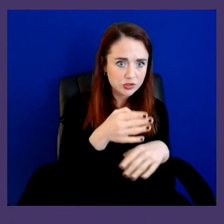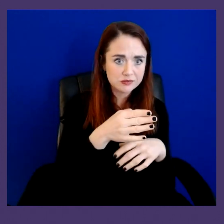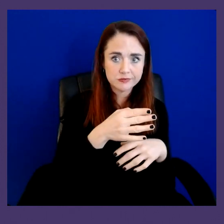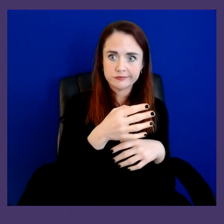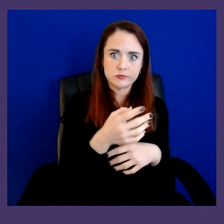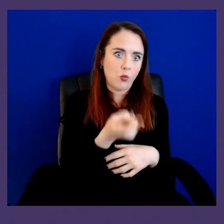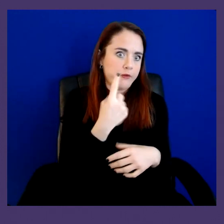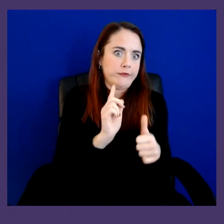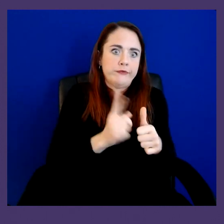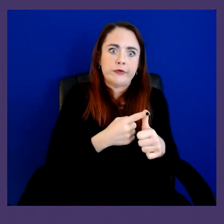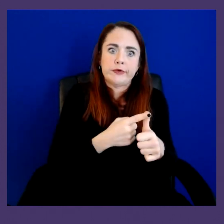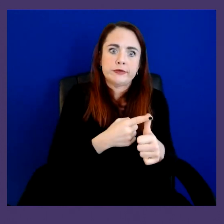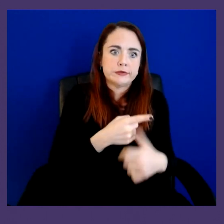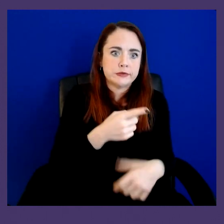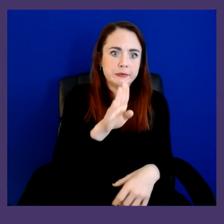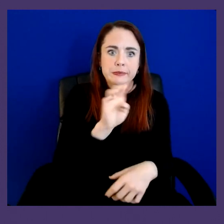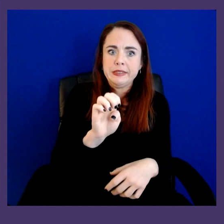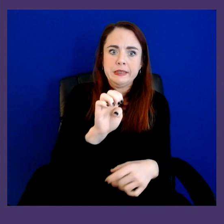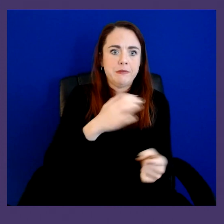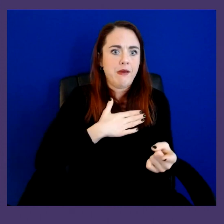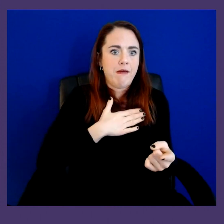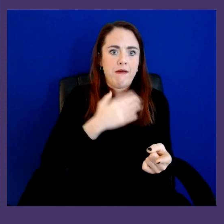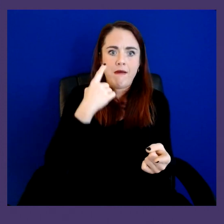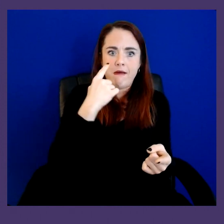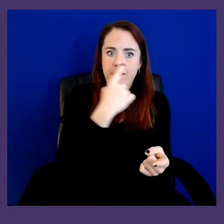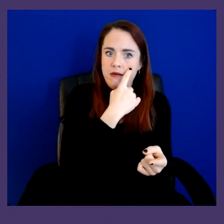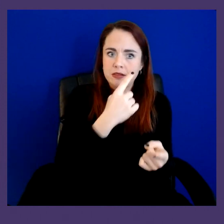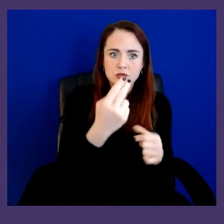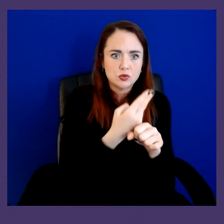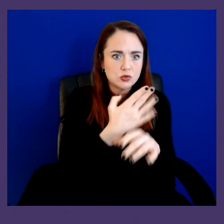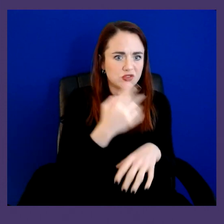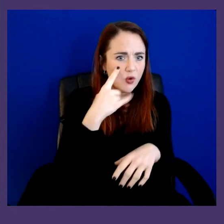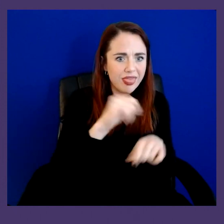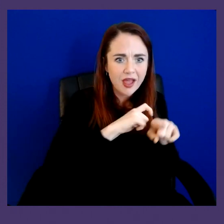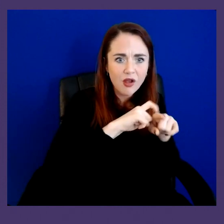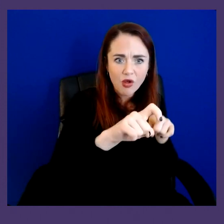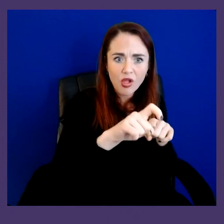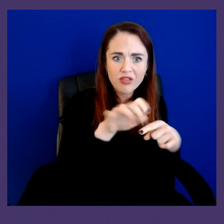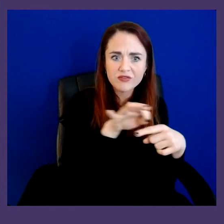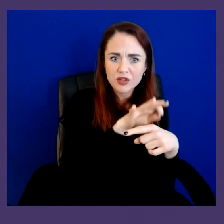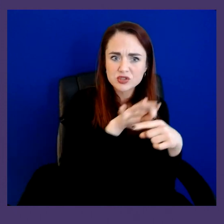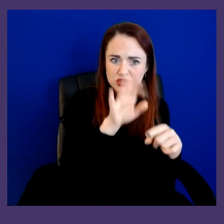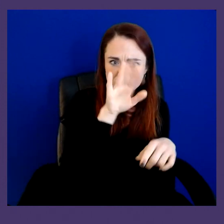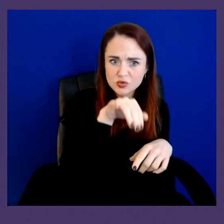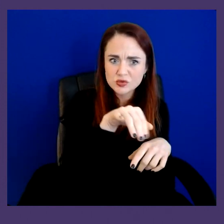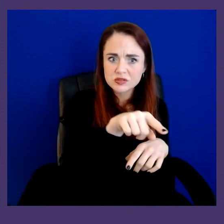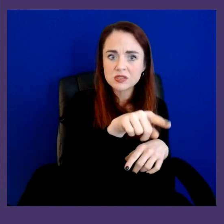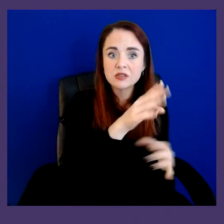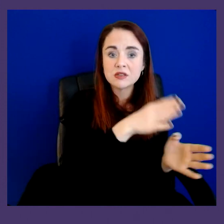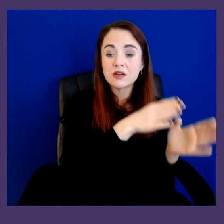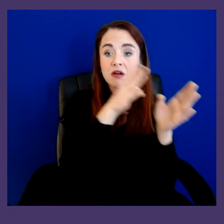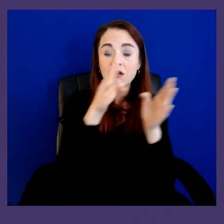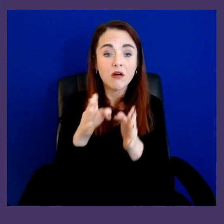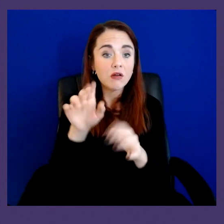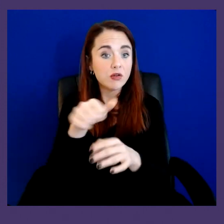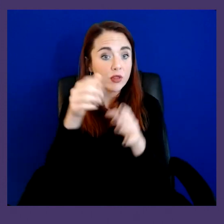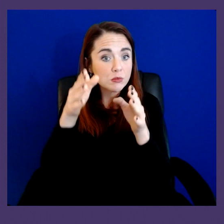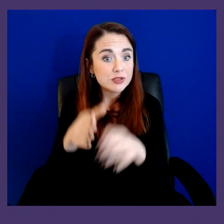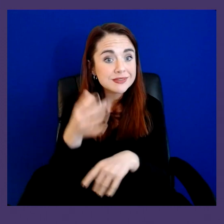Be My Eyes users for the core functionality that is the original feature, and we have someone who did 18 calls in nine years,